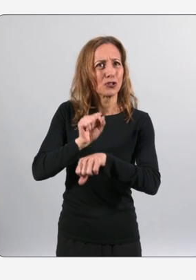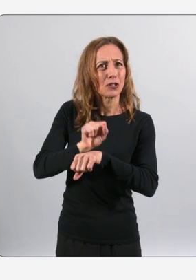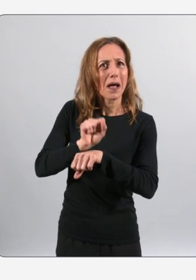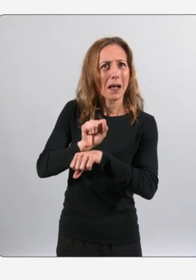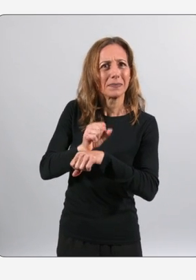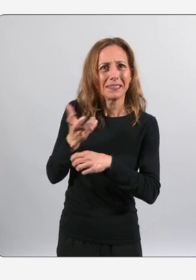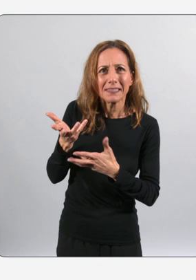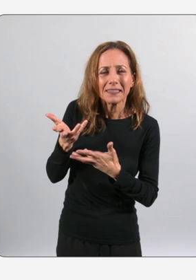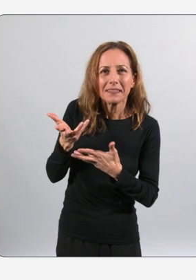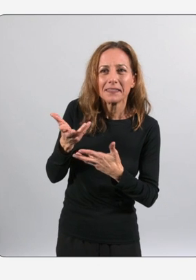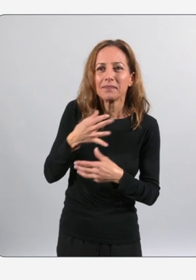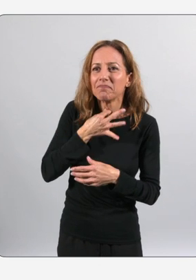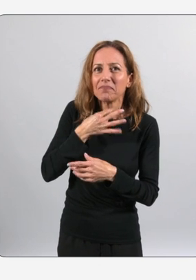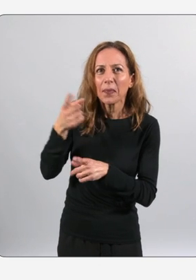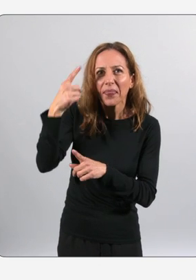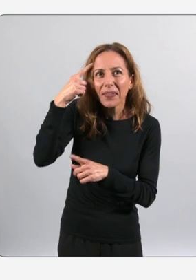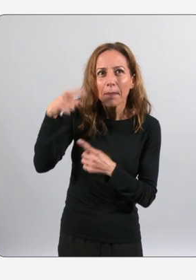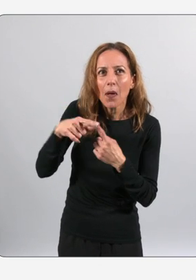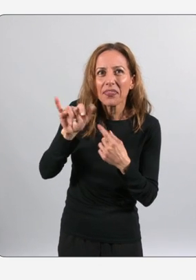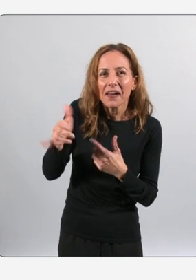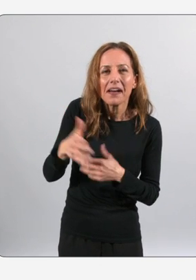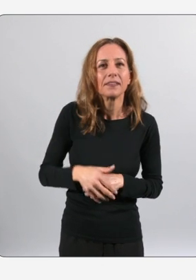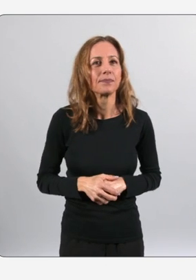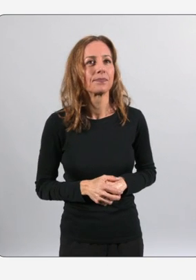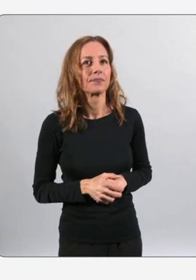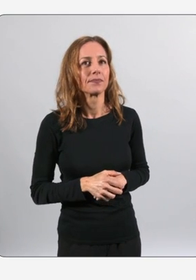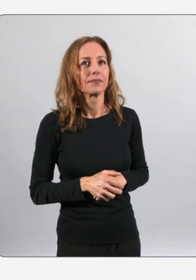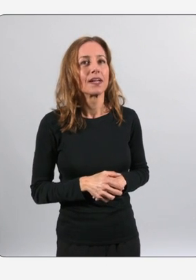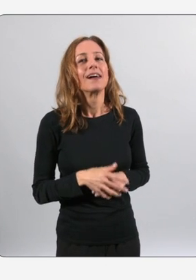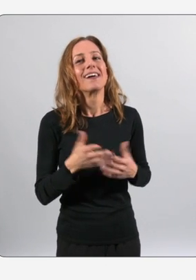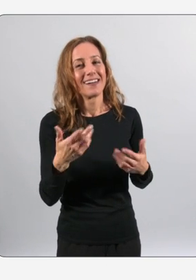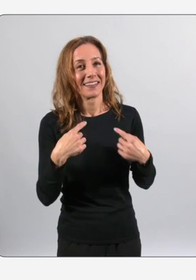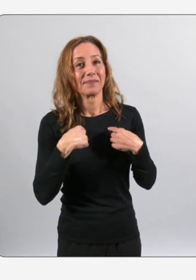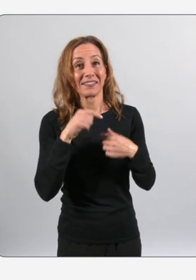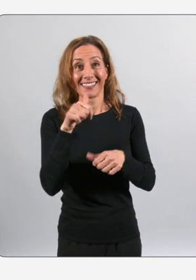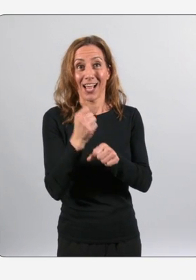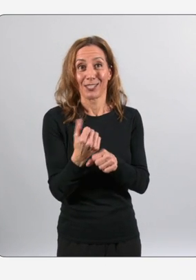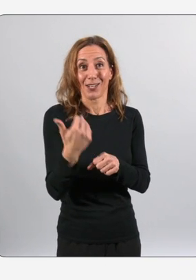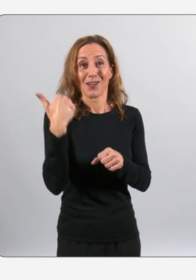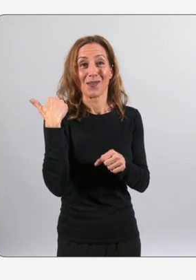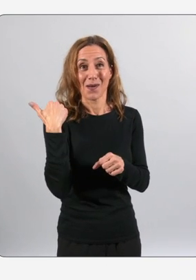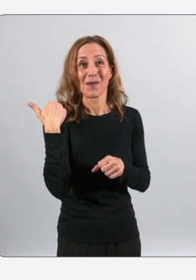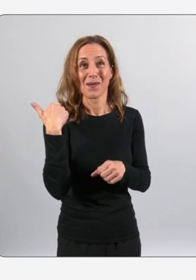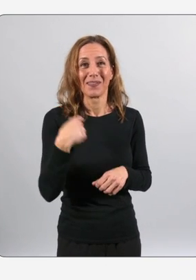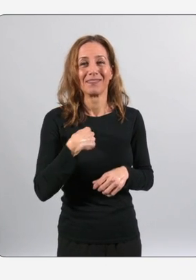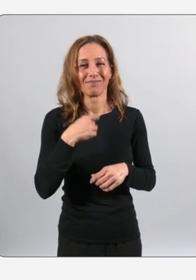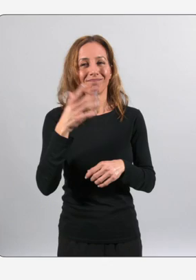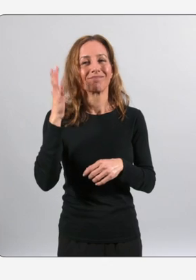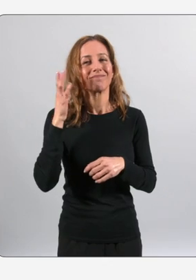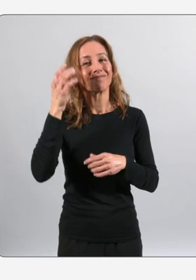How do you think about that? >>JASON HARTLEY: Well, I think, you know, ten years ago, I was thinking about automation for my own job, as things were going,